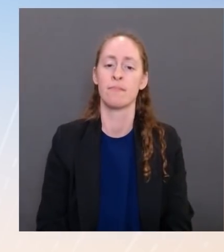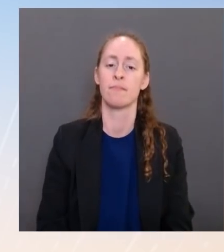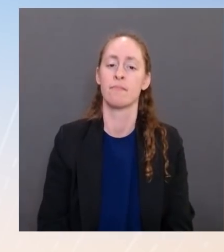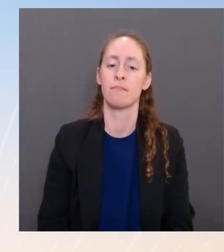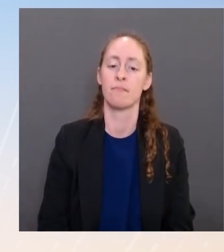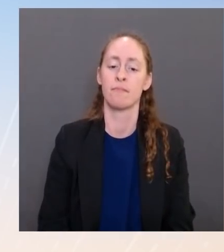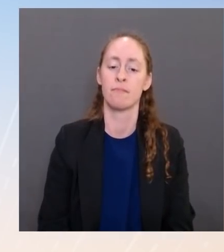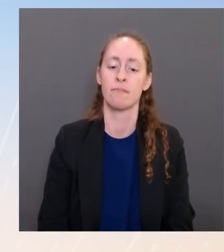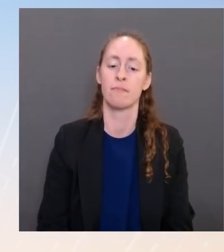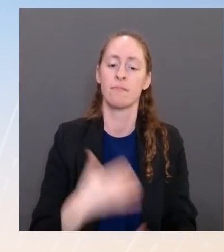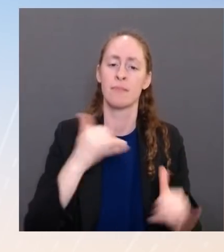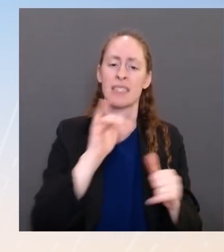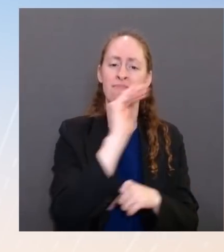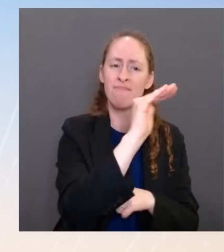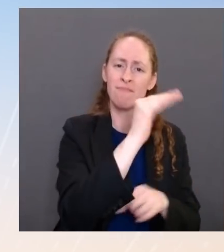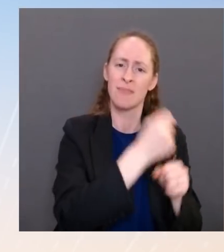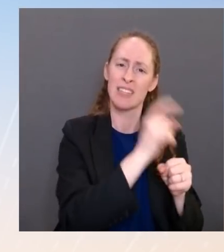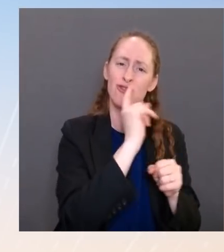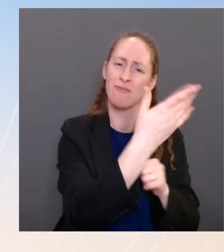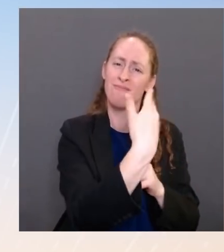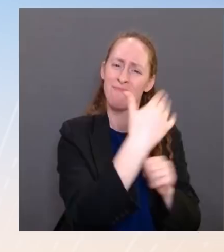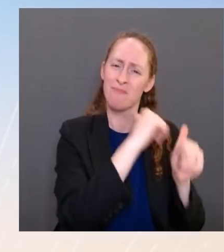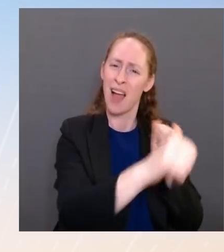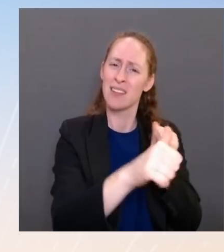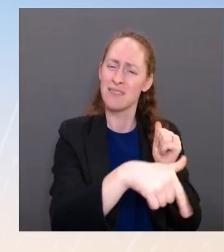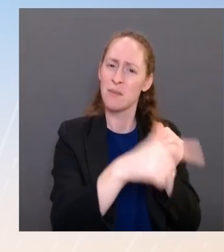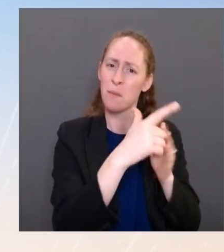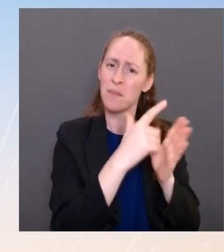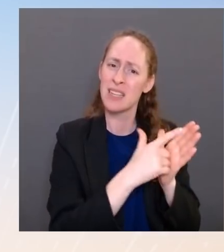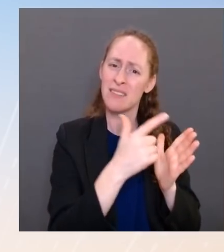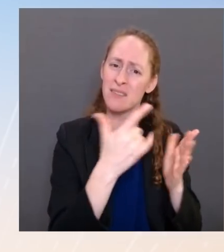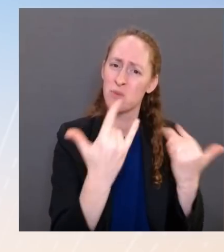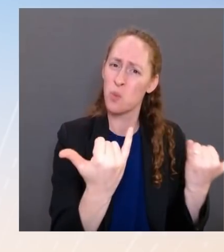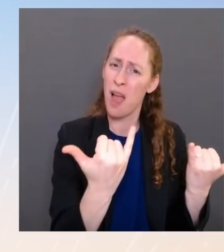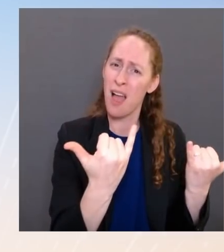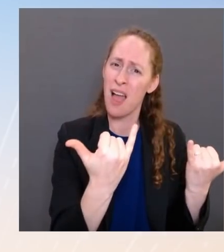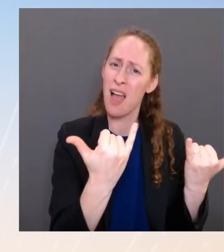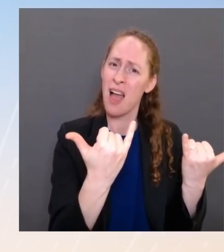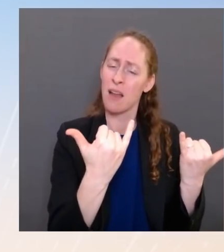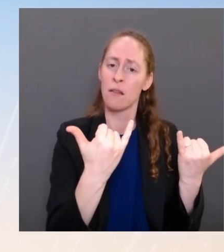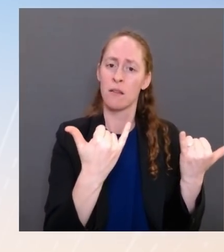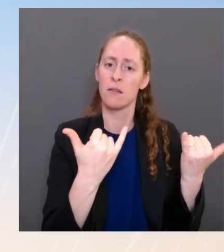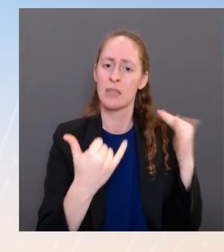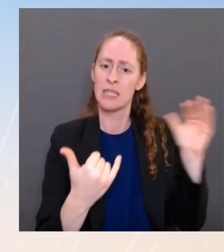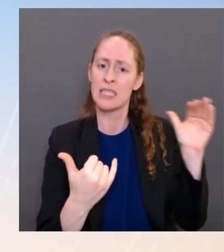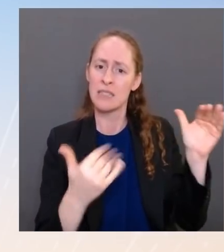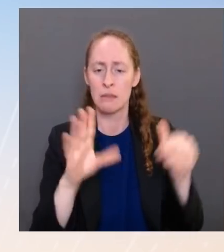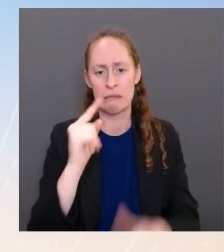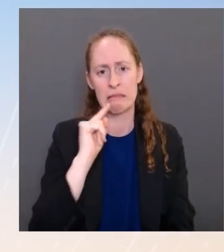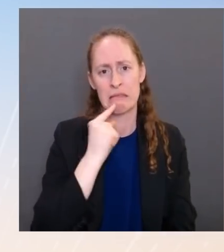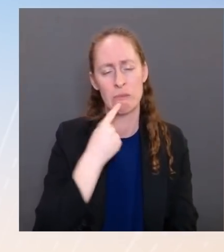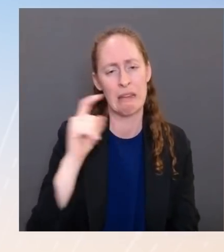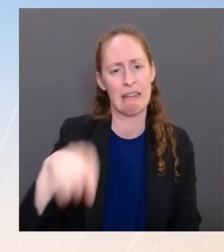to help us on our long-overdue COVID needs. I will say that we are having conversations at a bipartisan level with a bi- --